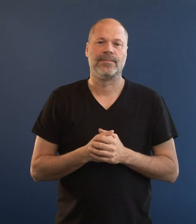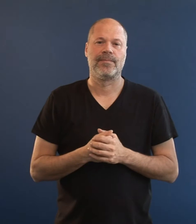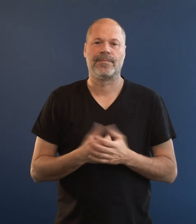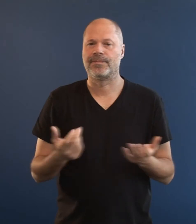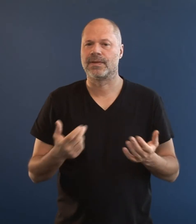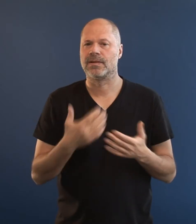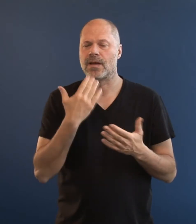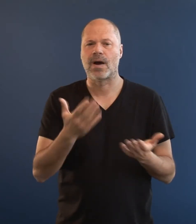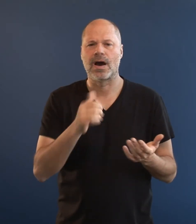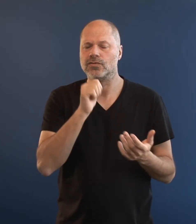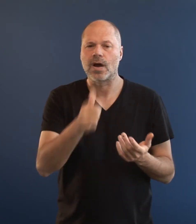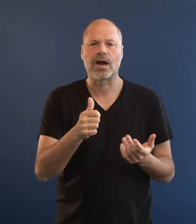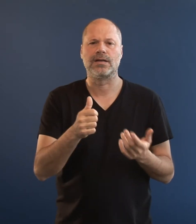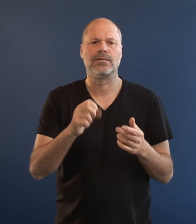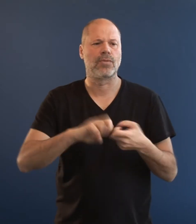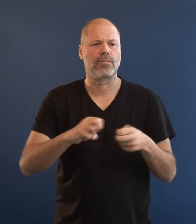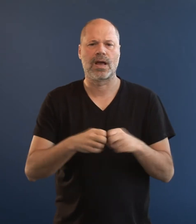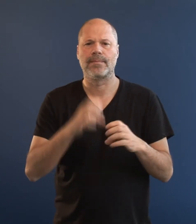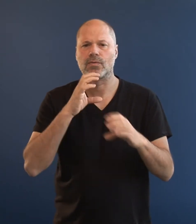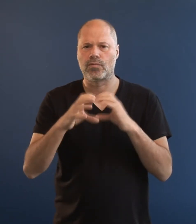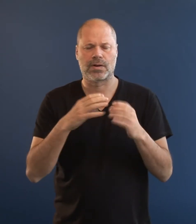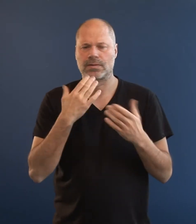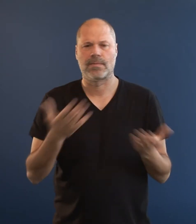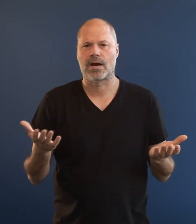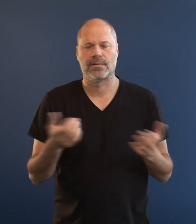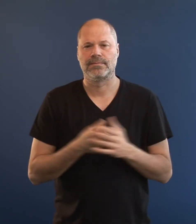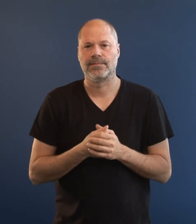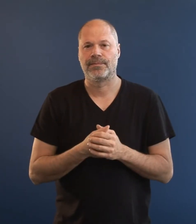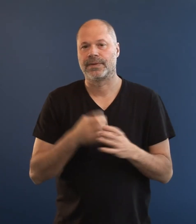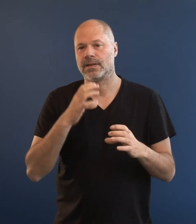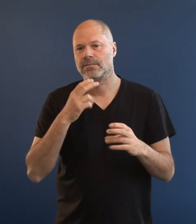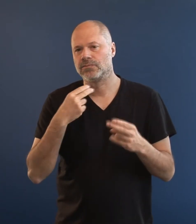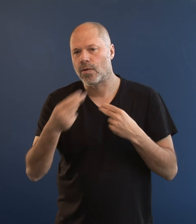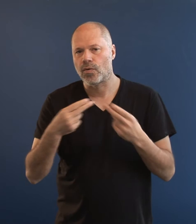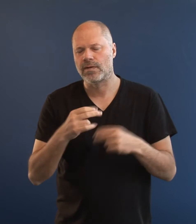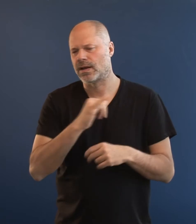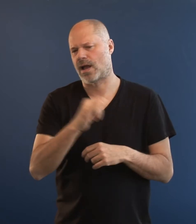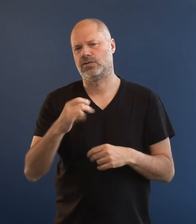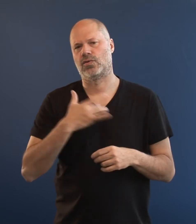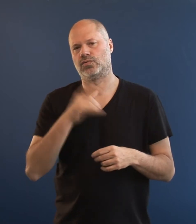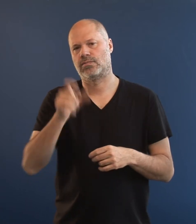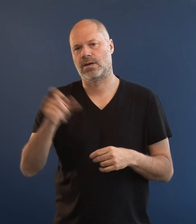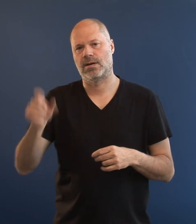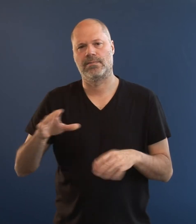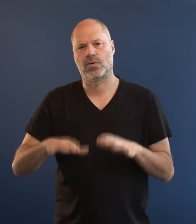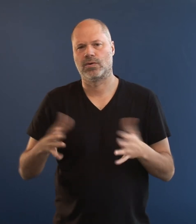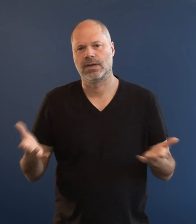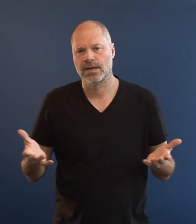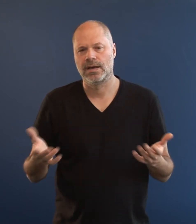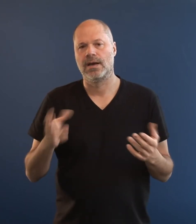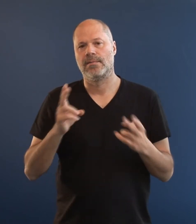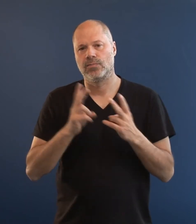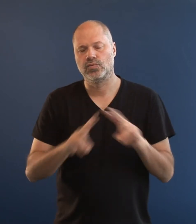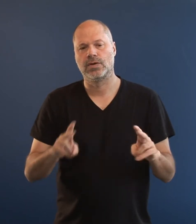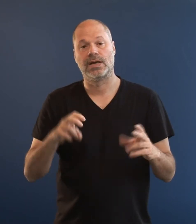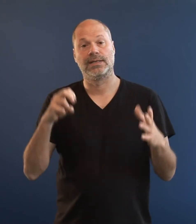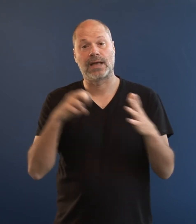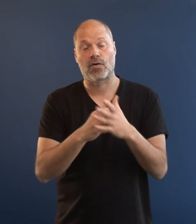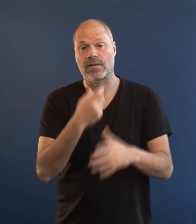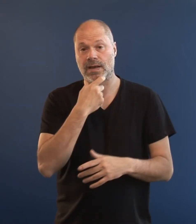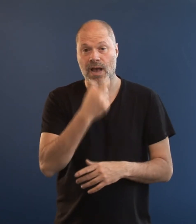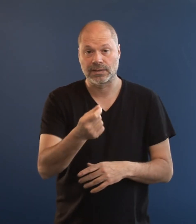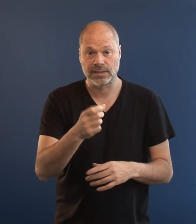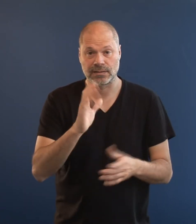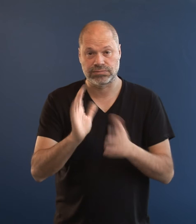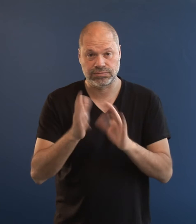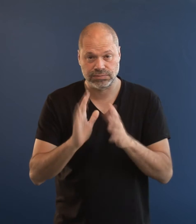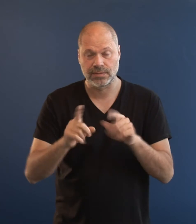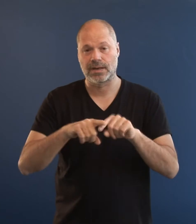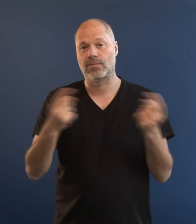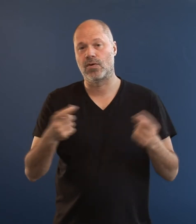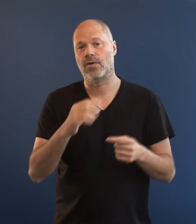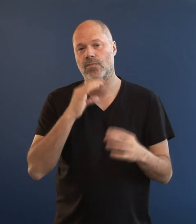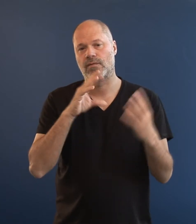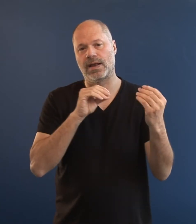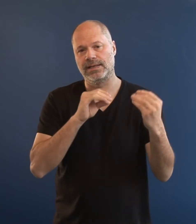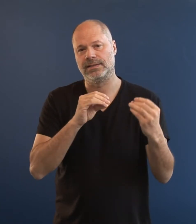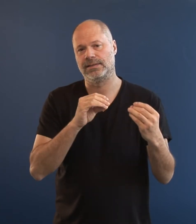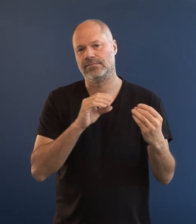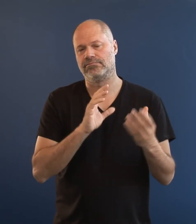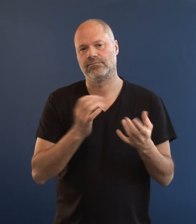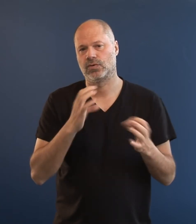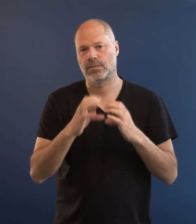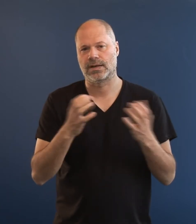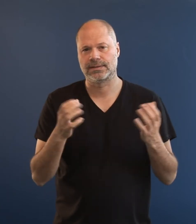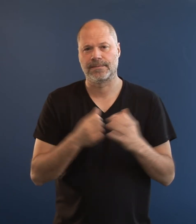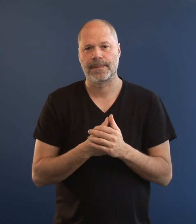He has no problem communicating with anyone. He has mastered both sign language and spoken language.